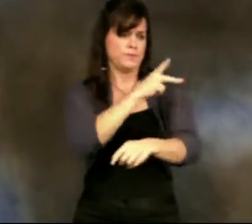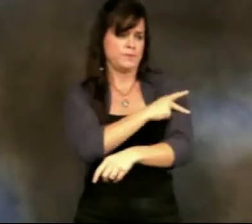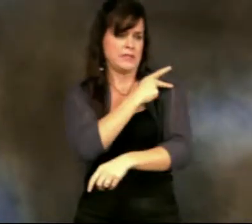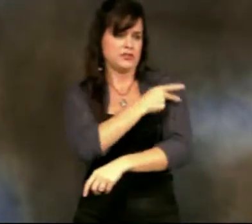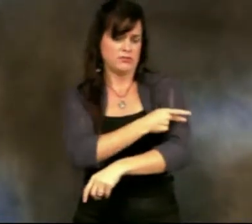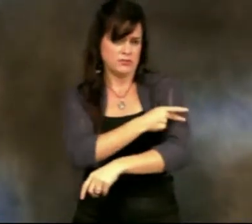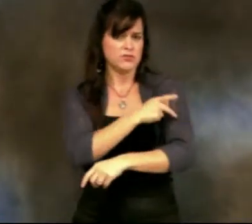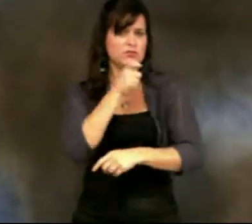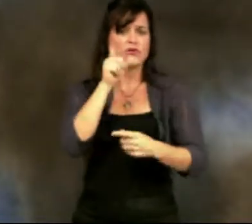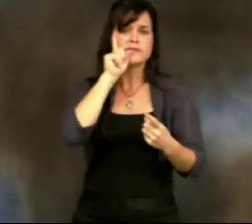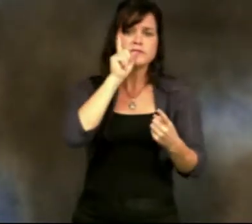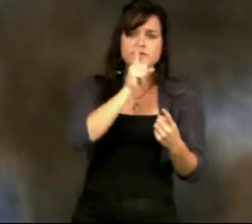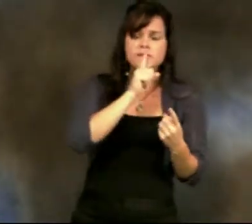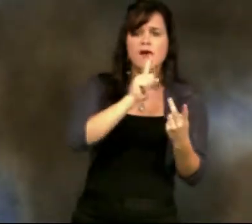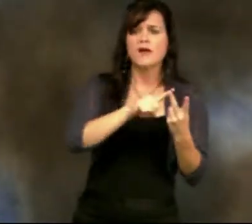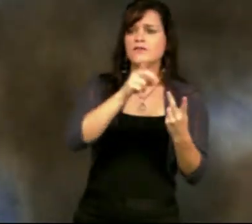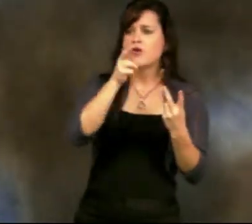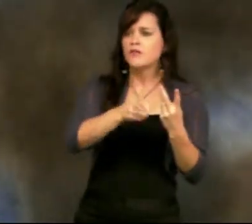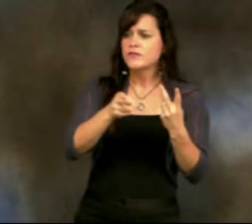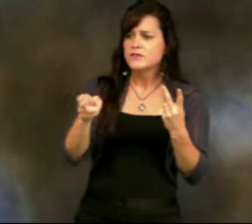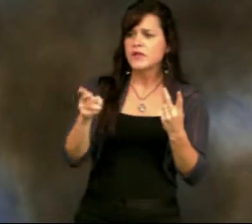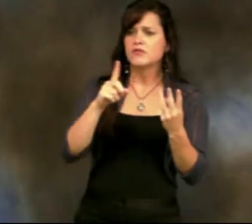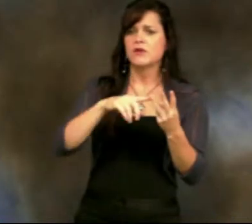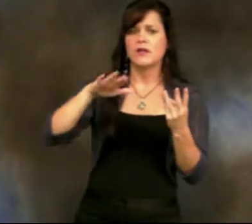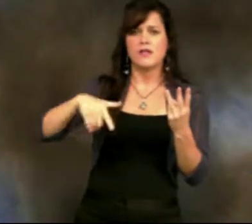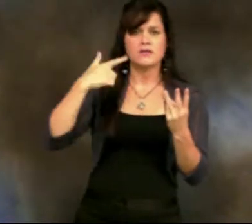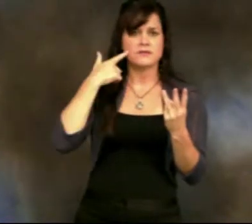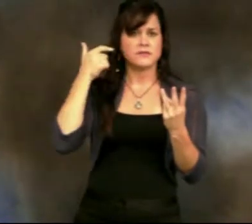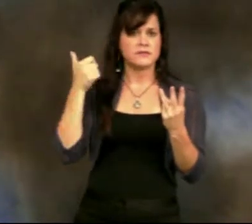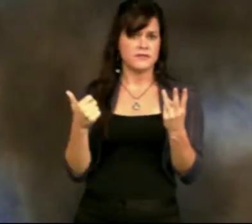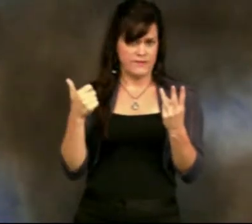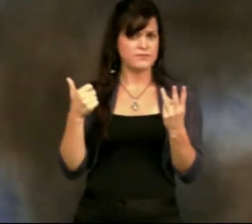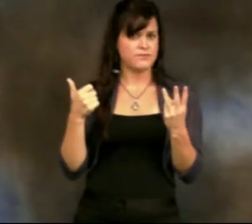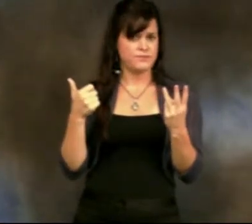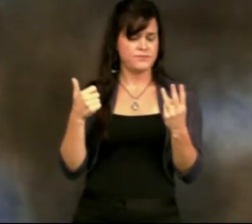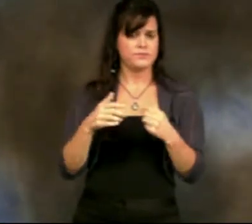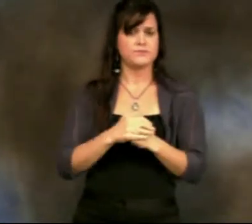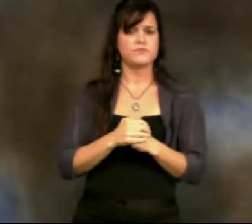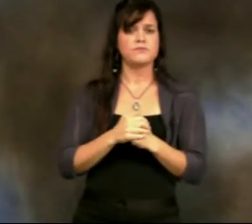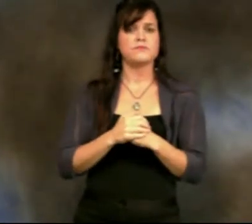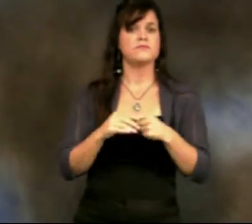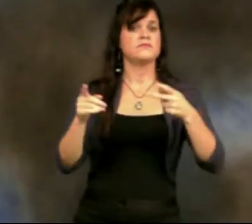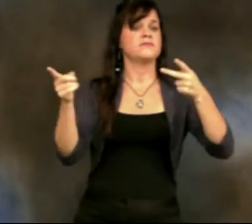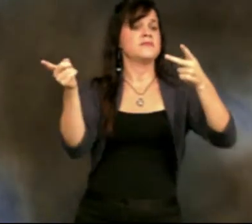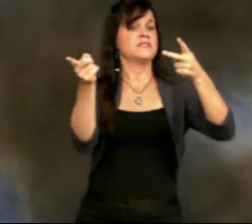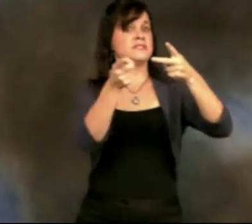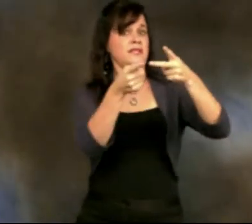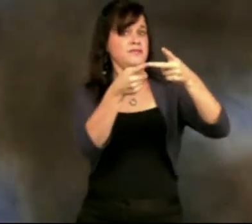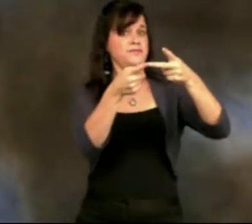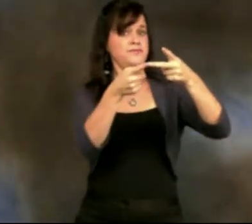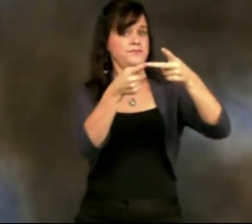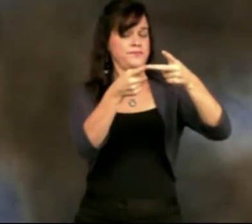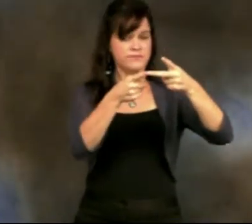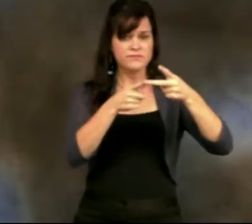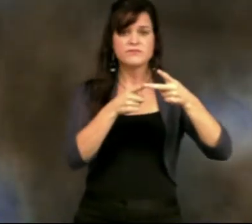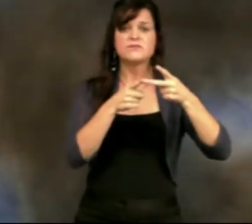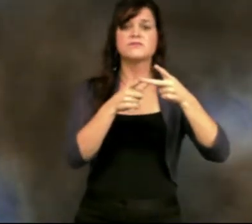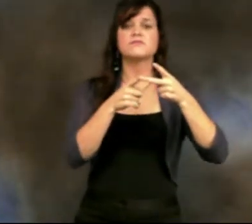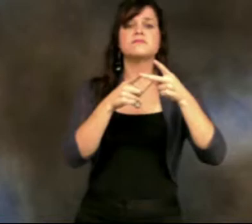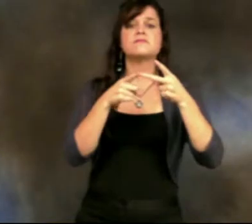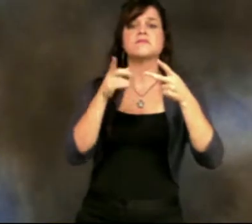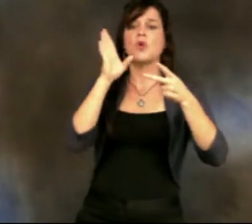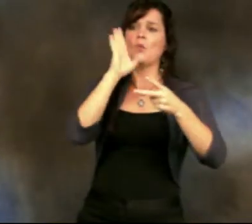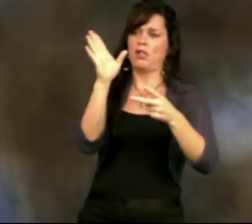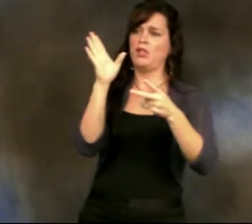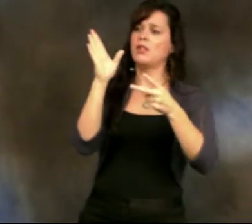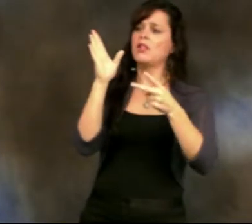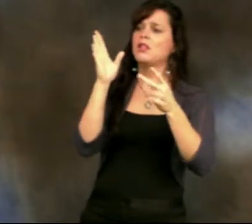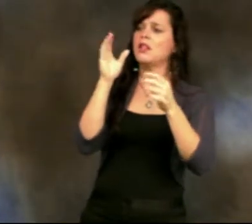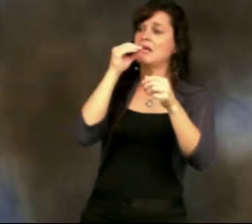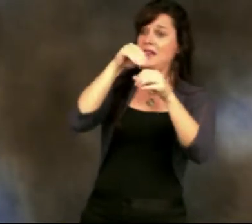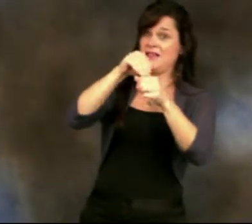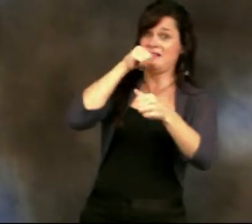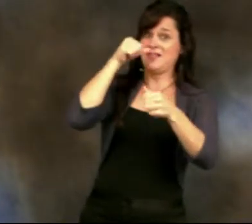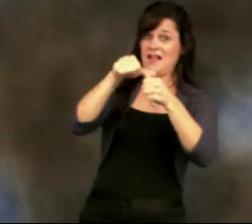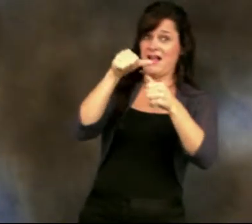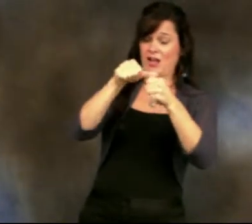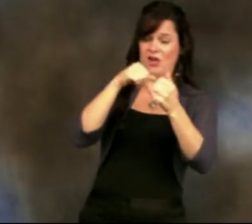hard-of-hearing, and late deafened patients. Section two will list recommendations, including